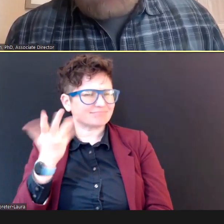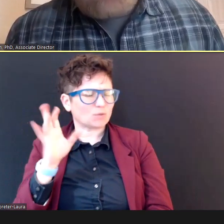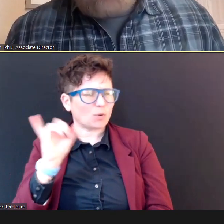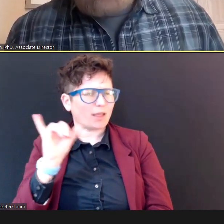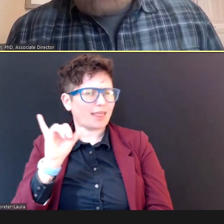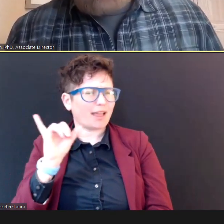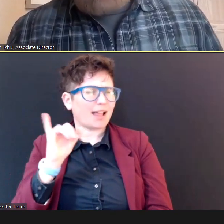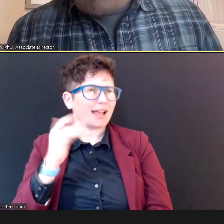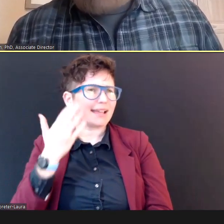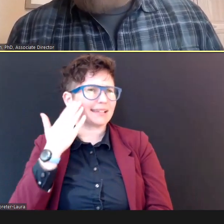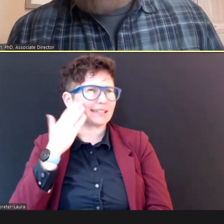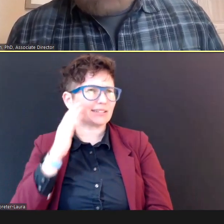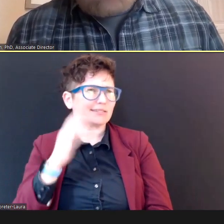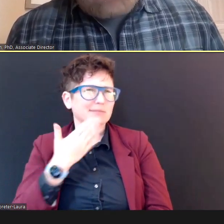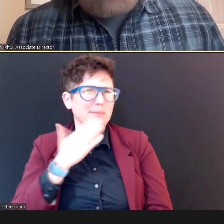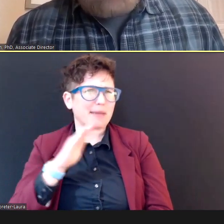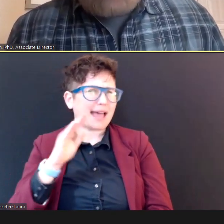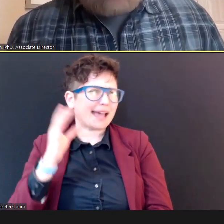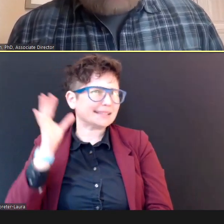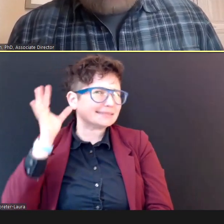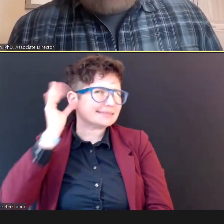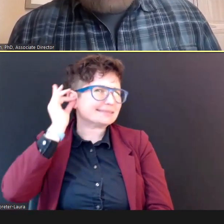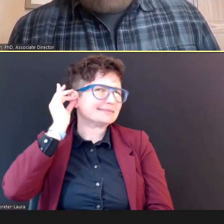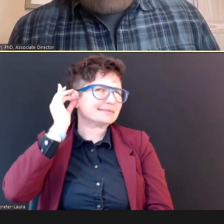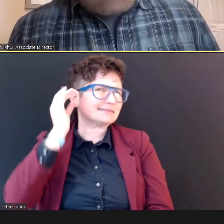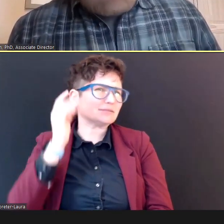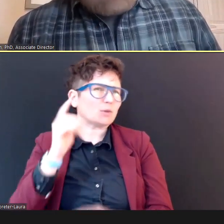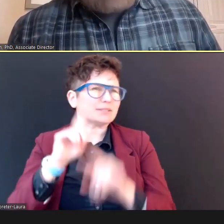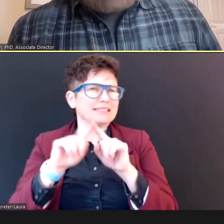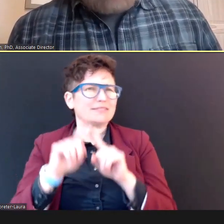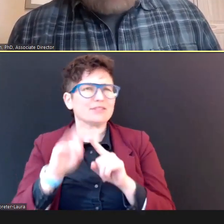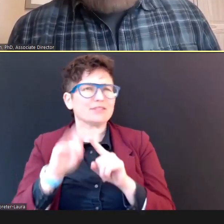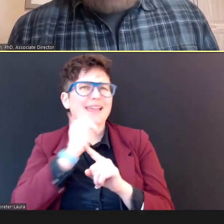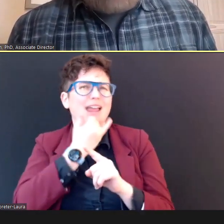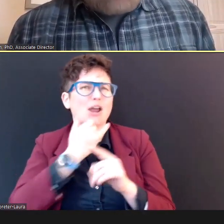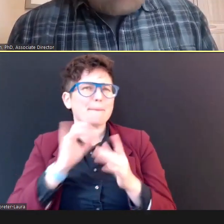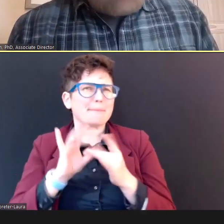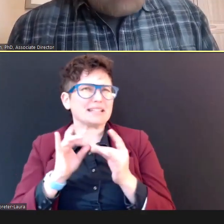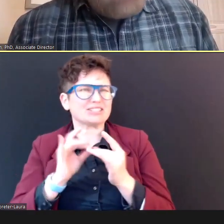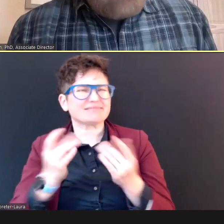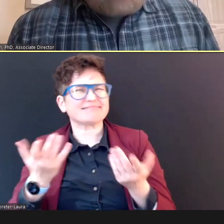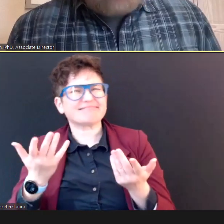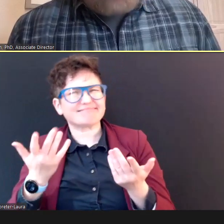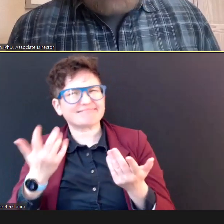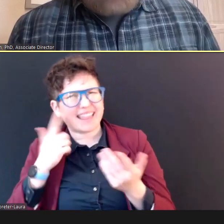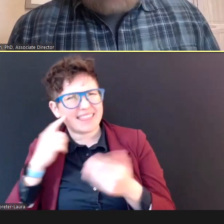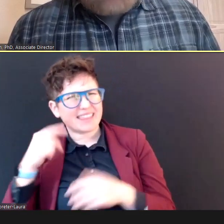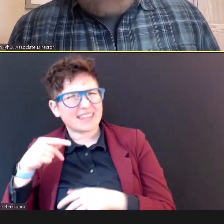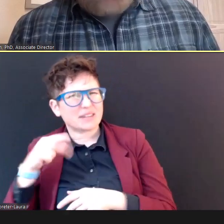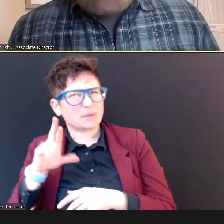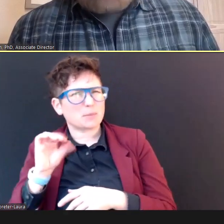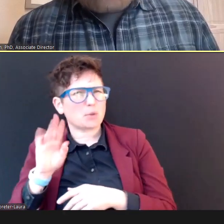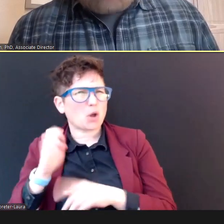seal um air messages I I don't think the